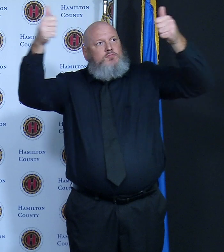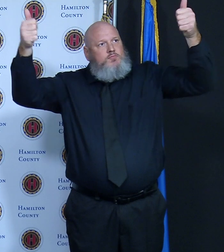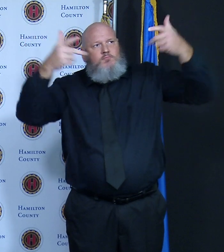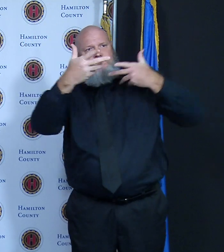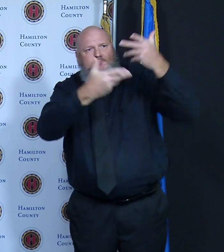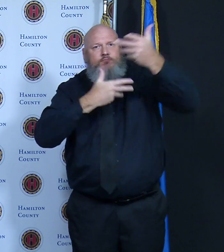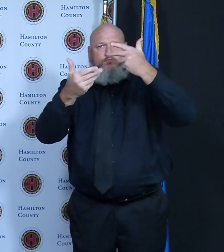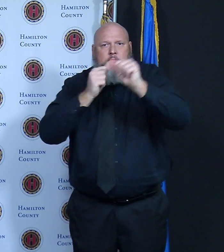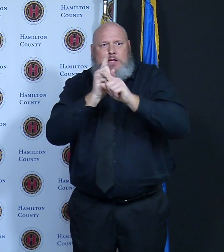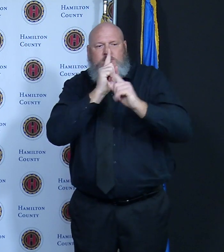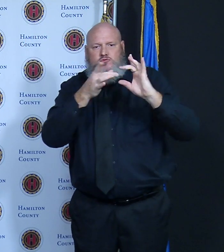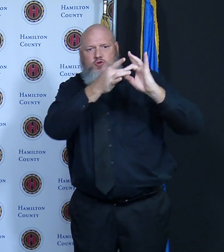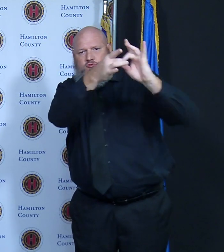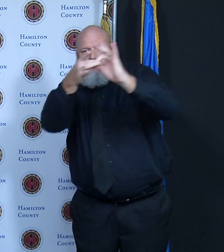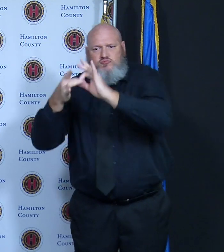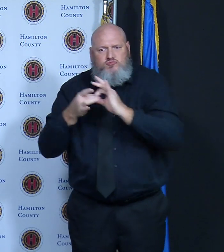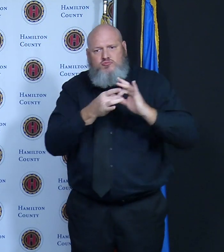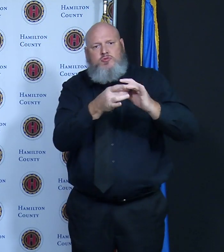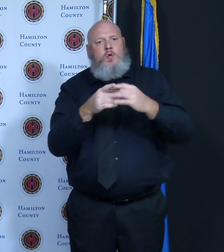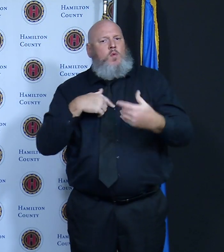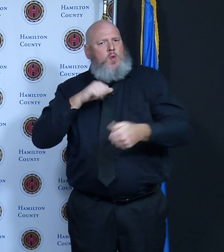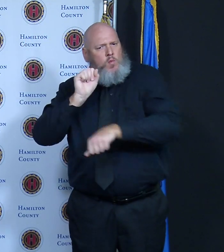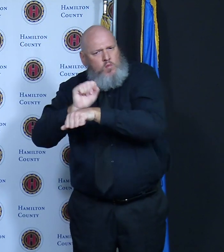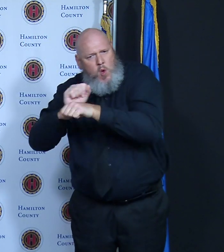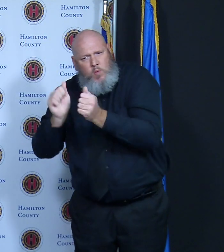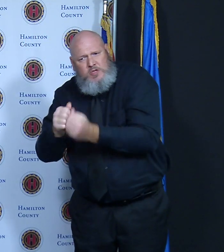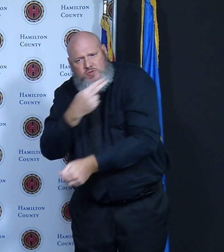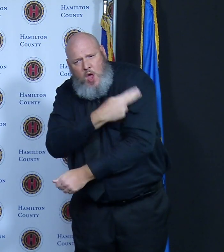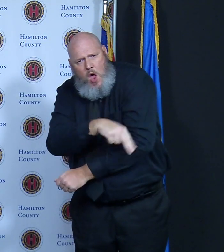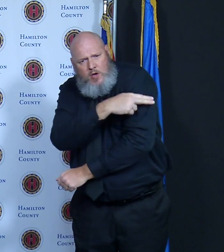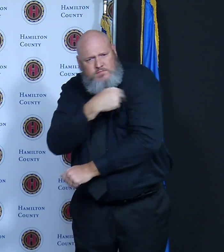organization and we're also working with our public and private sector partners